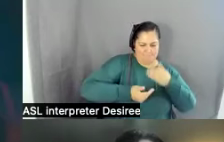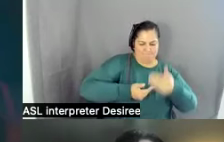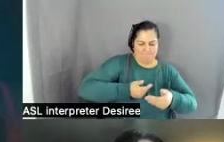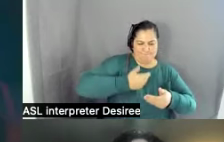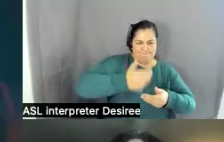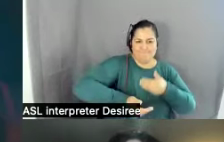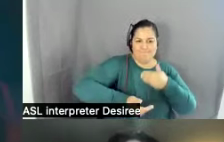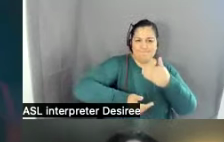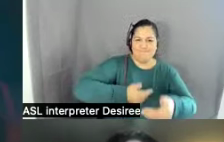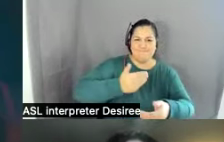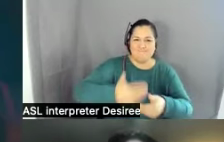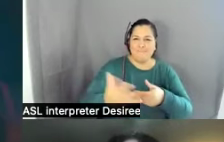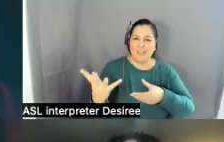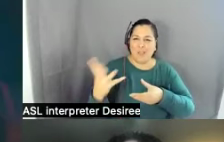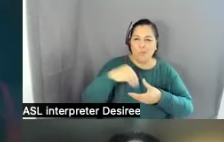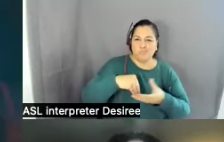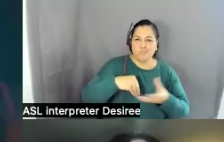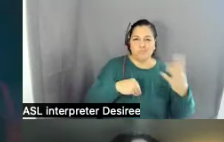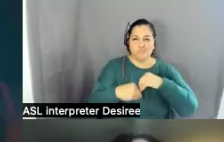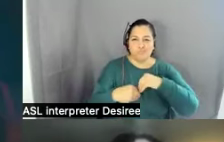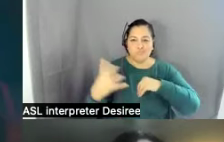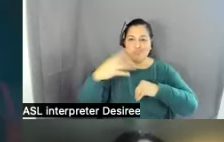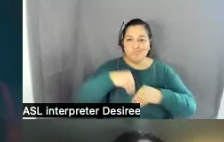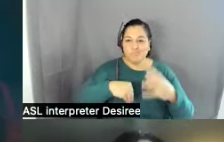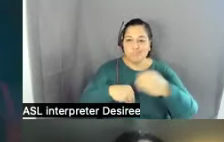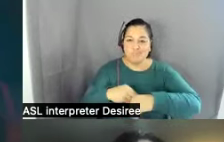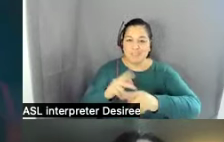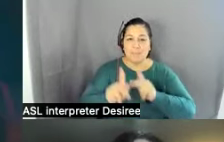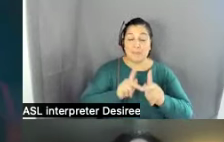anywhere from 6 to 8 months is usually a series